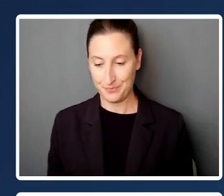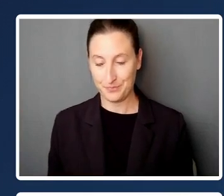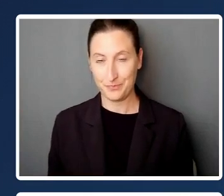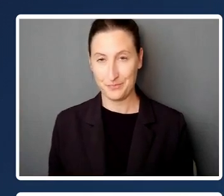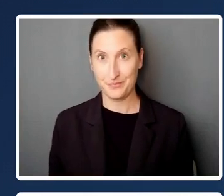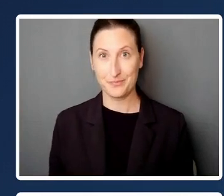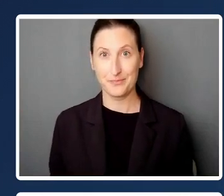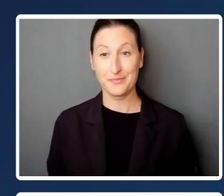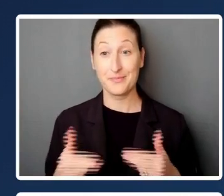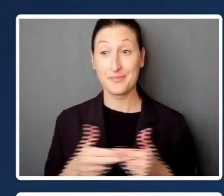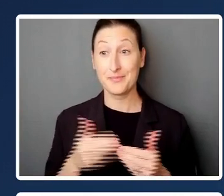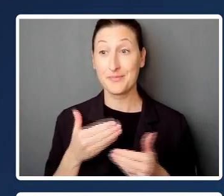Pearl Eni: All right. So,